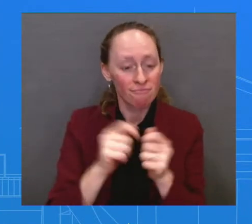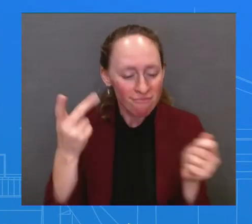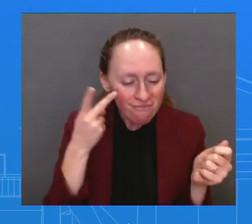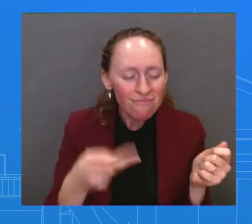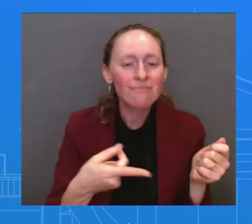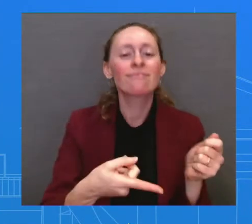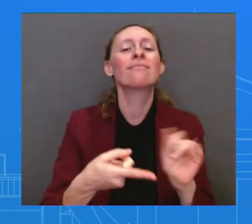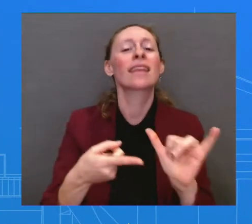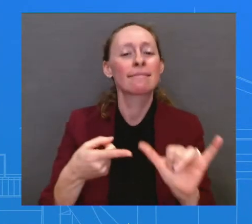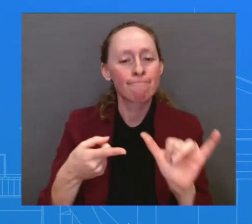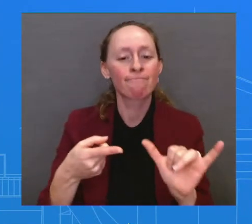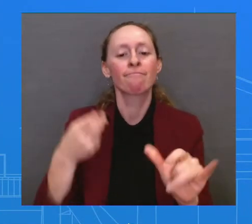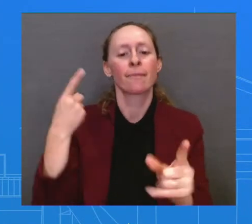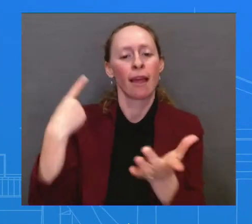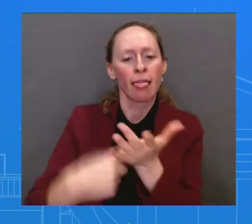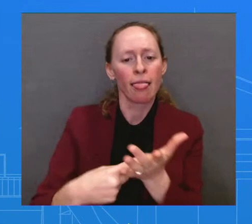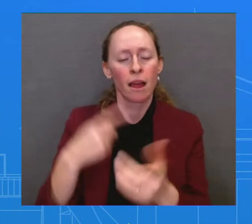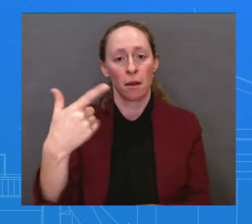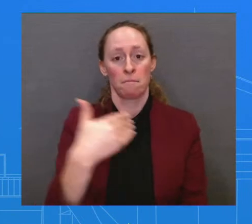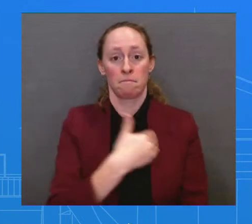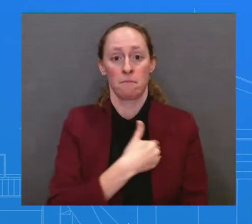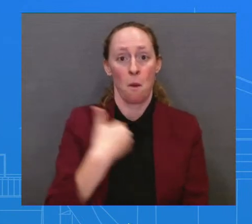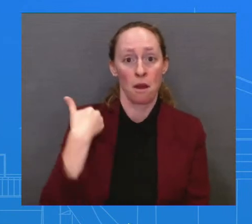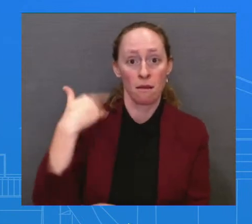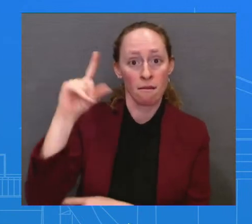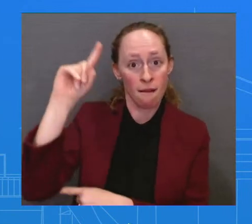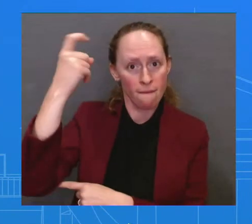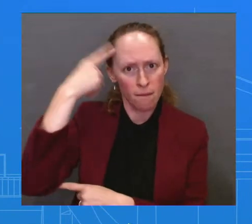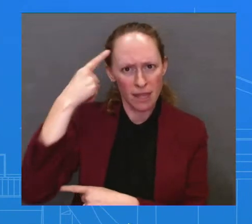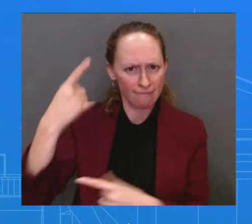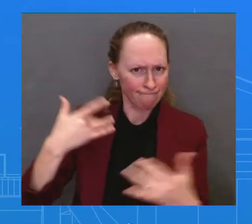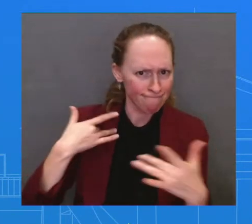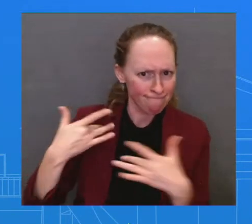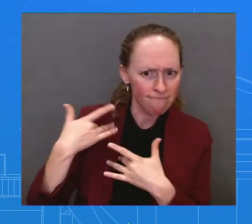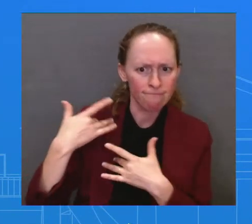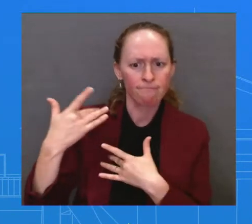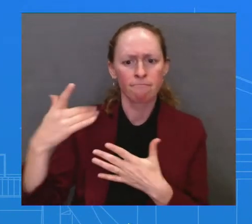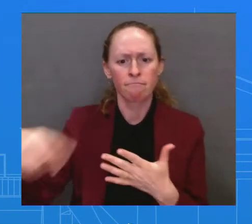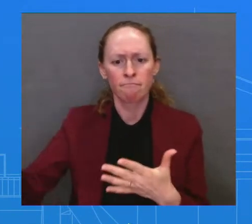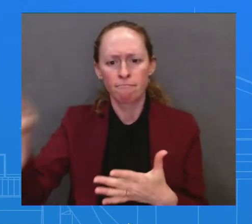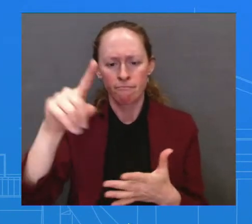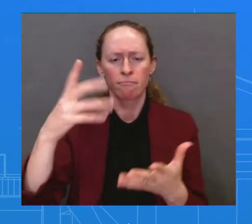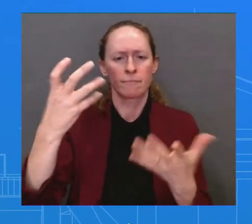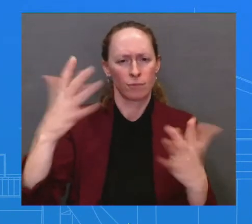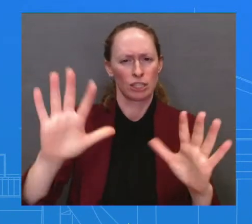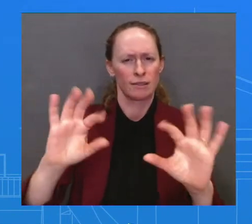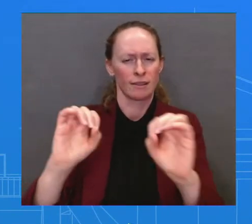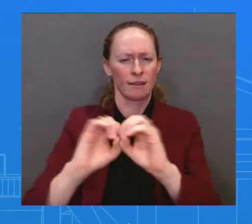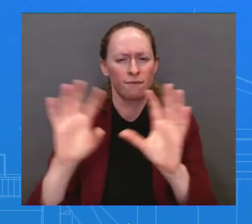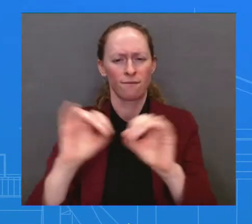in fact, Poland's provision of equipment, including things like Polish manufactured howitzers,